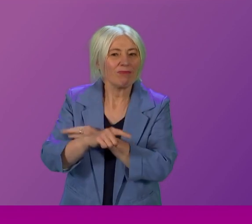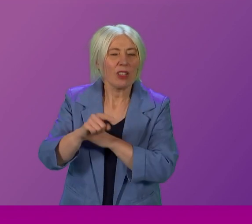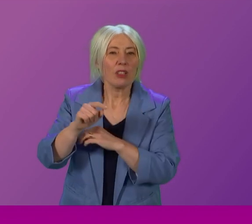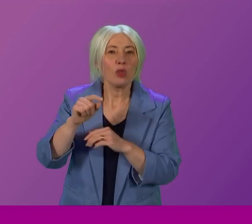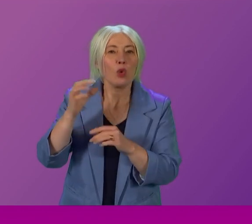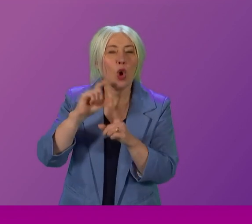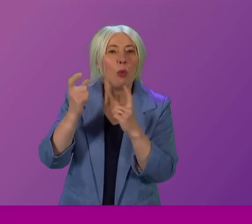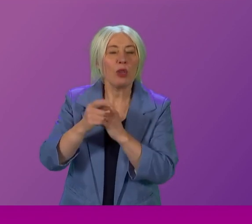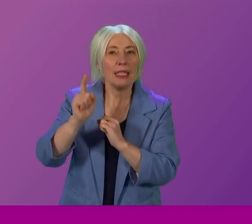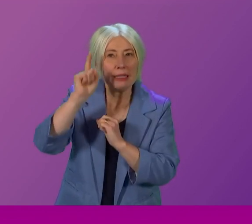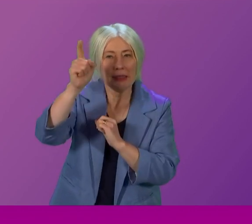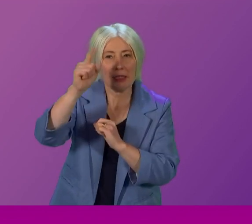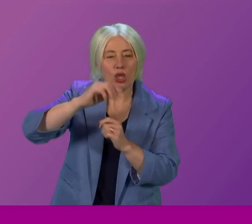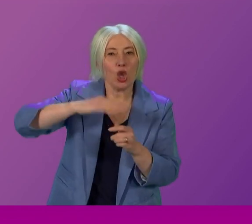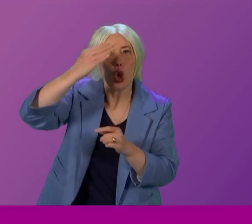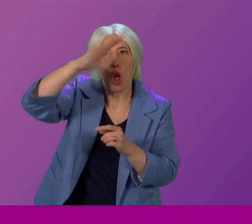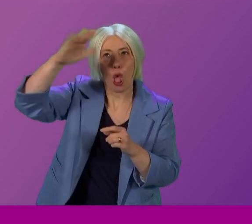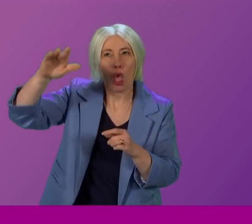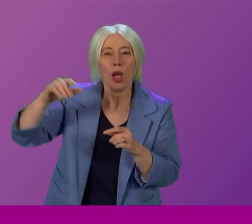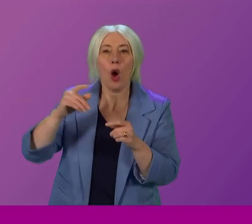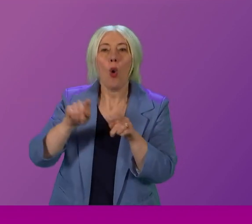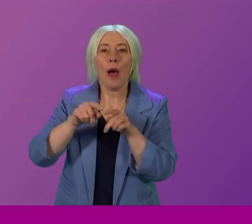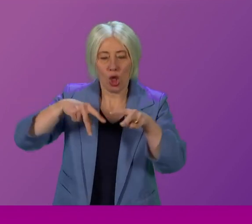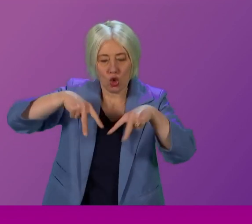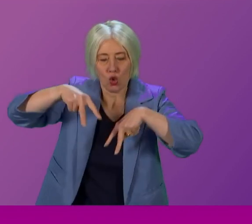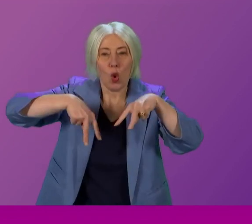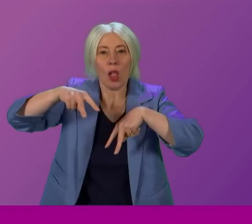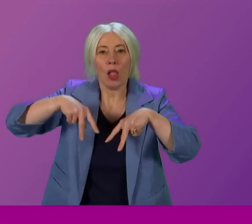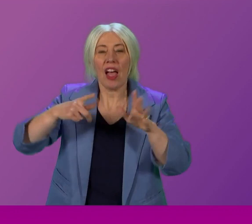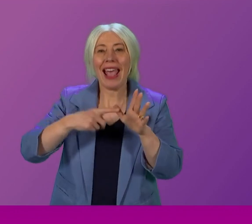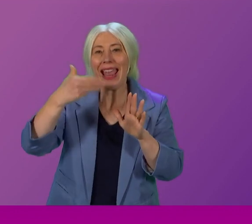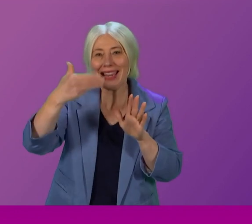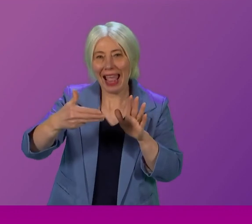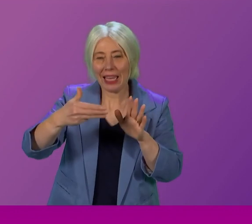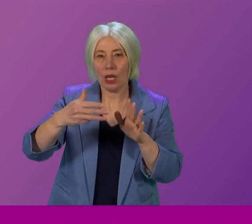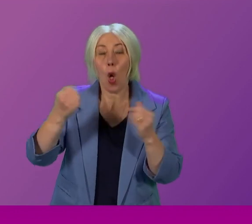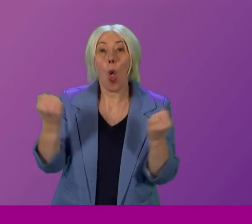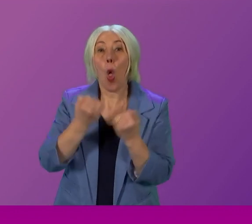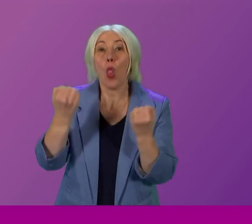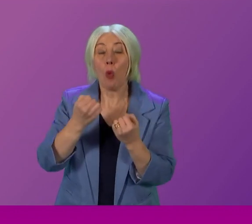to dual the A9. It is clear that the work required to fulfil that promise has never been